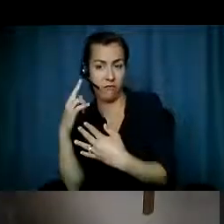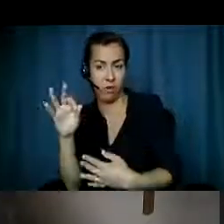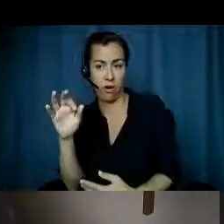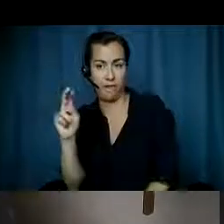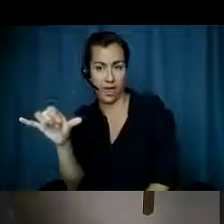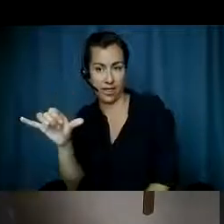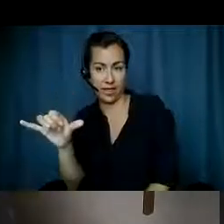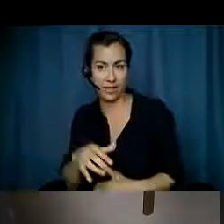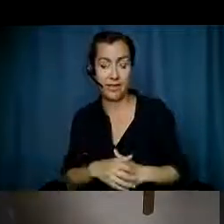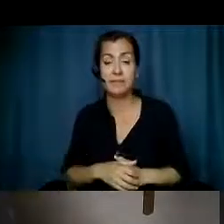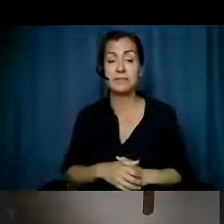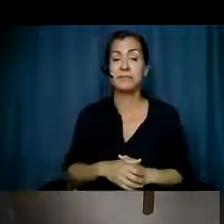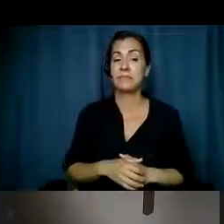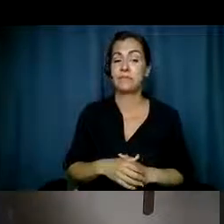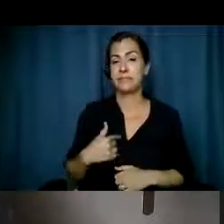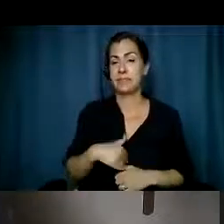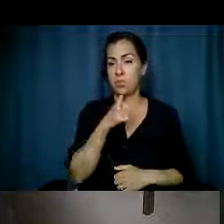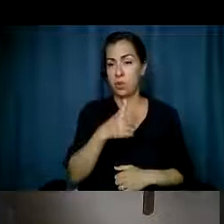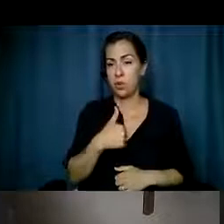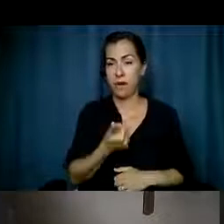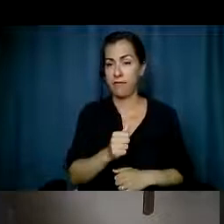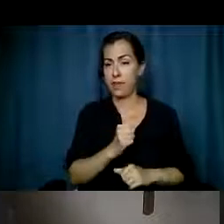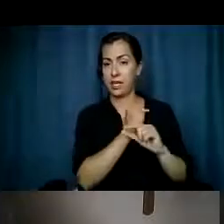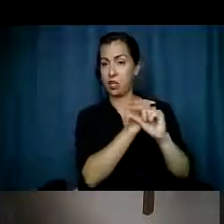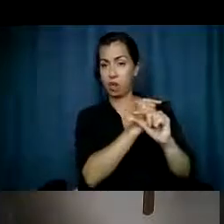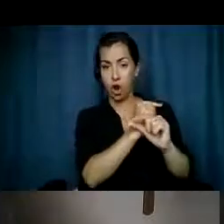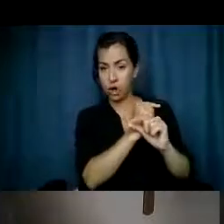the Oregon DD Council and Phil Stone from the Oregon Self